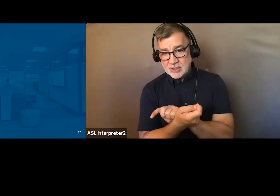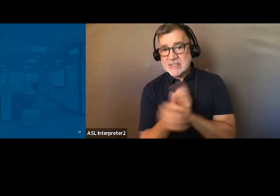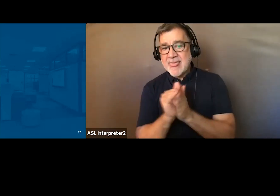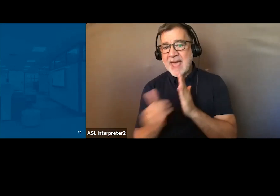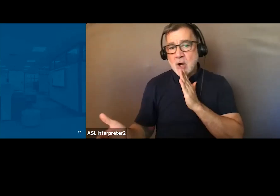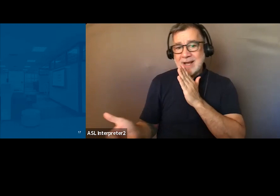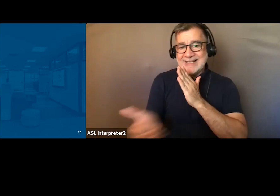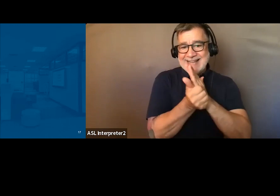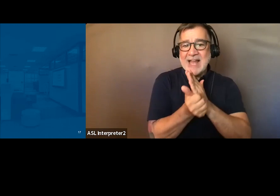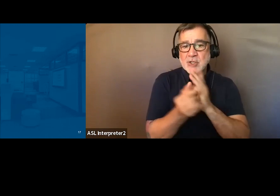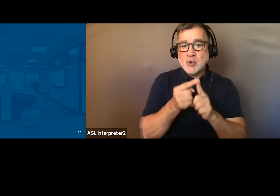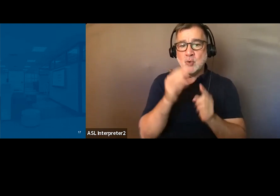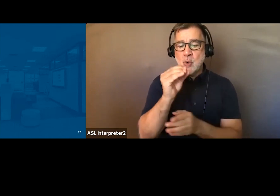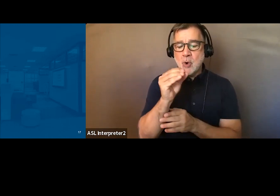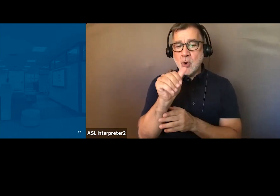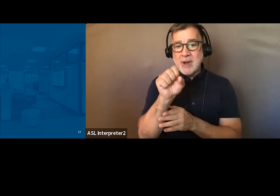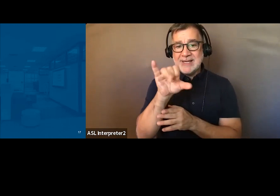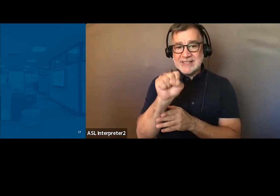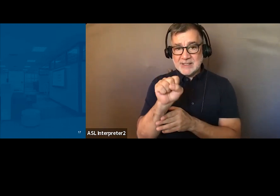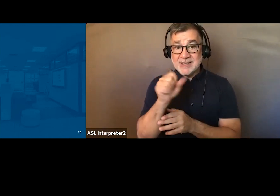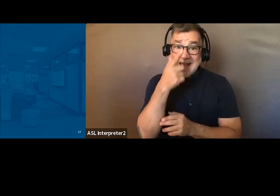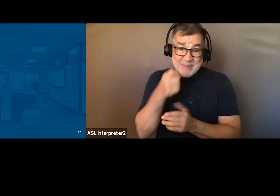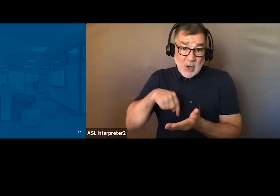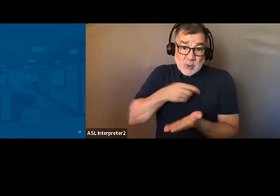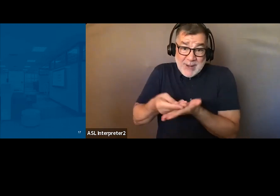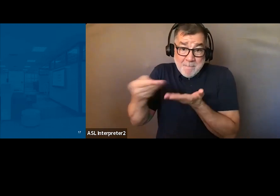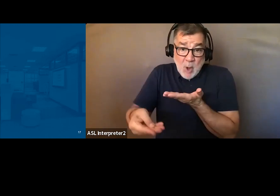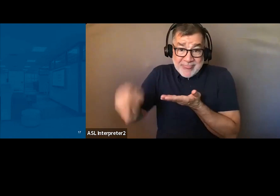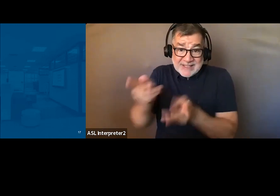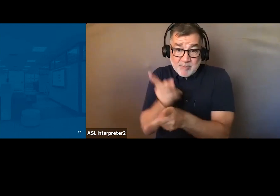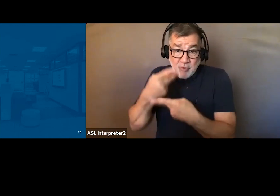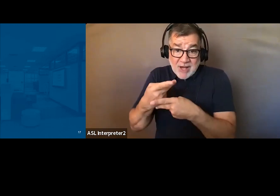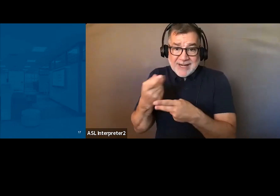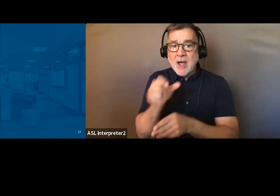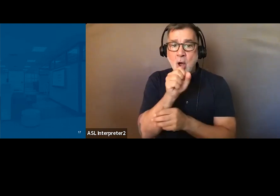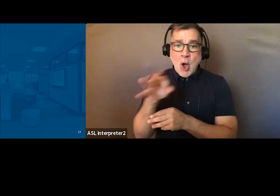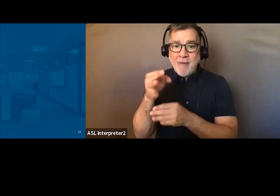Because it was a off-the-shelf product, we could only do certain things within the product.